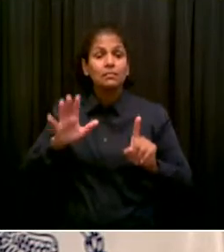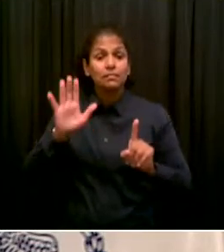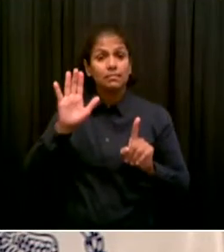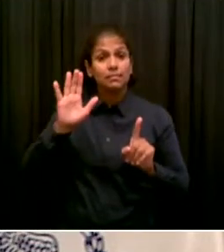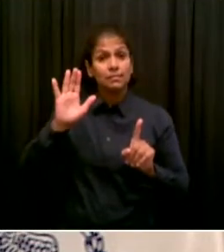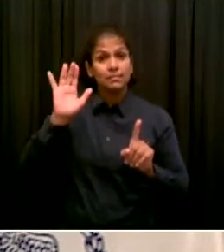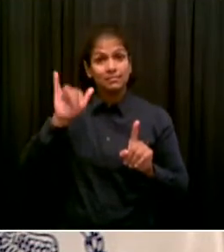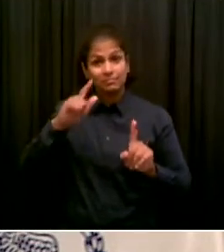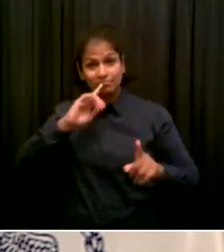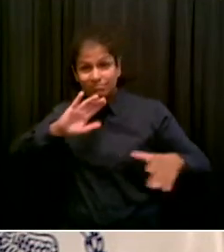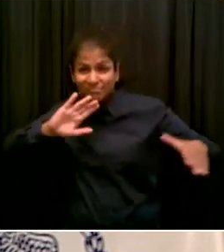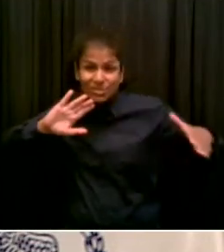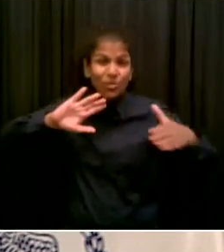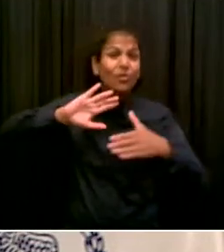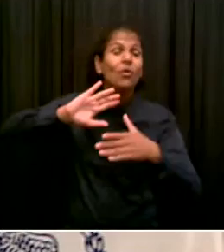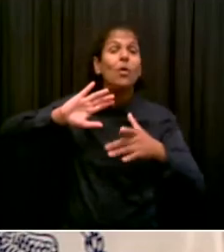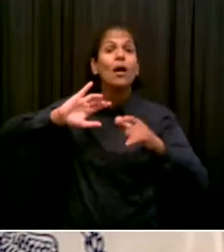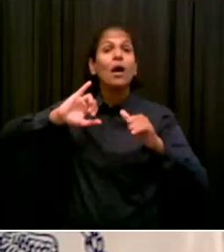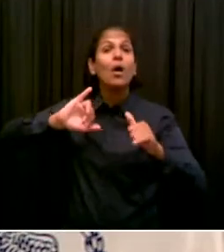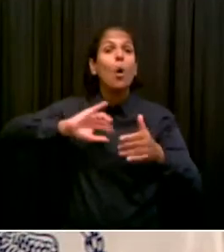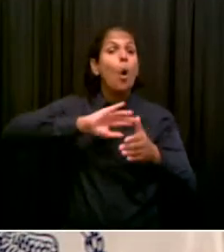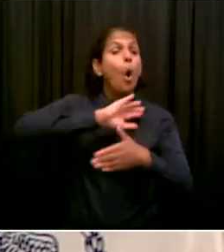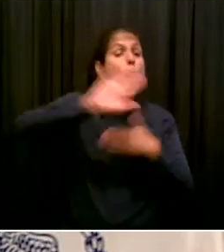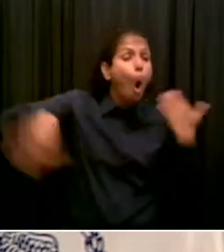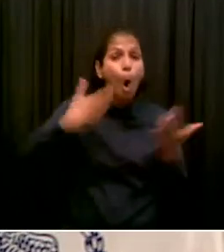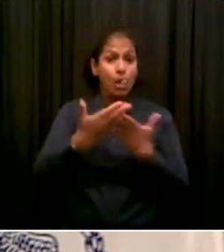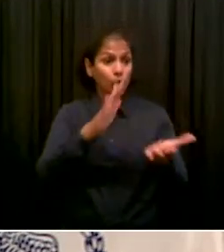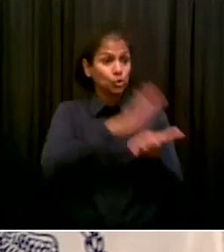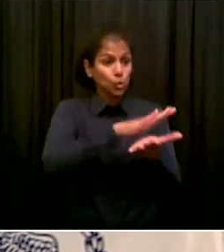M ATAKING. 82.4% IS THE INITIAL INFORMATION.